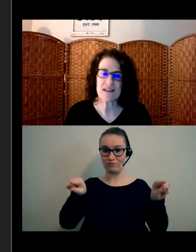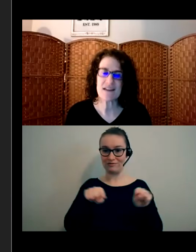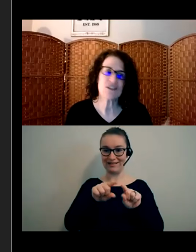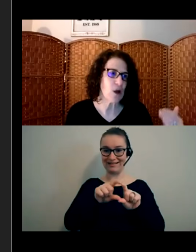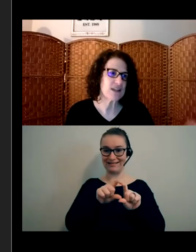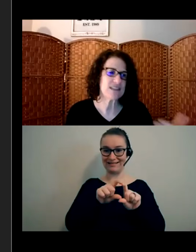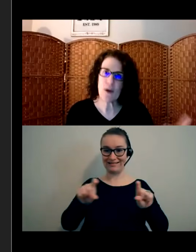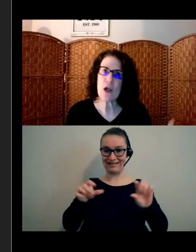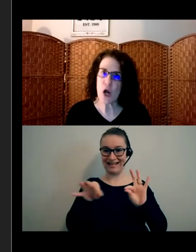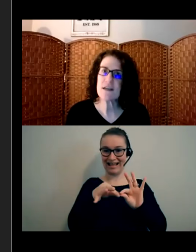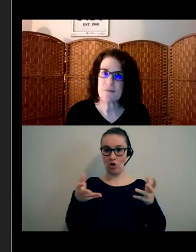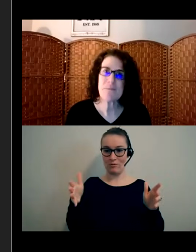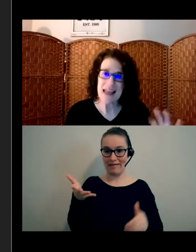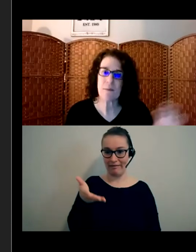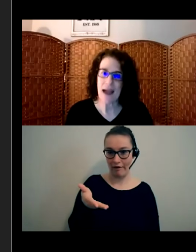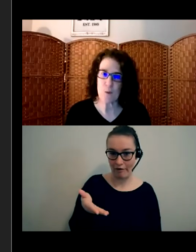So it's very hard to make them out.